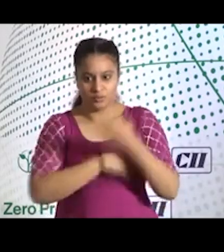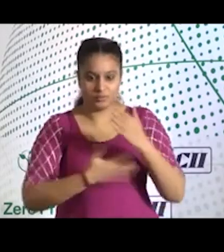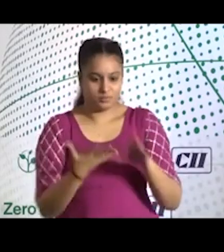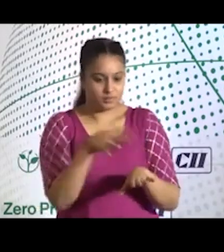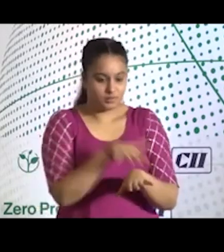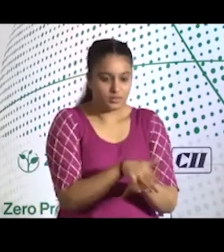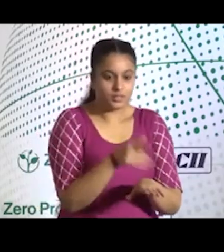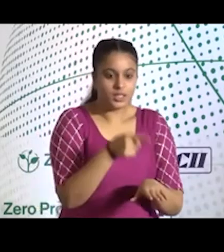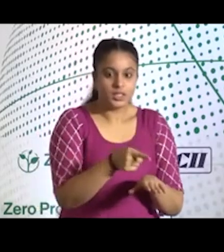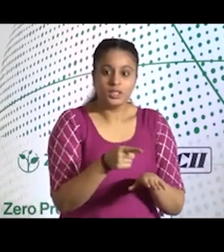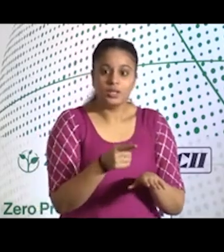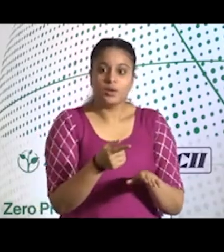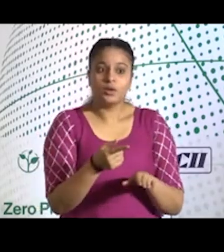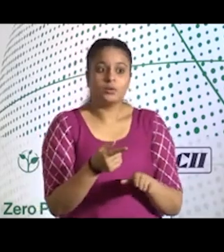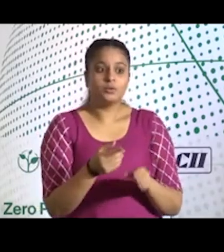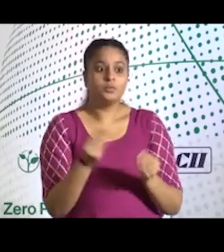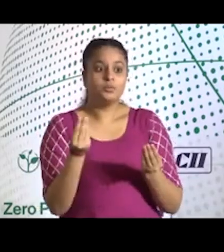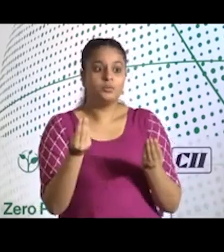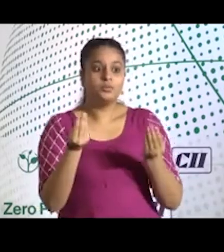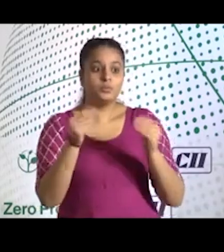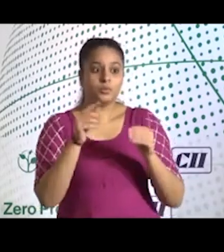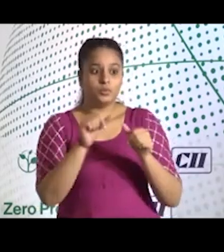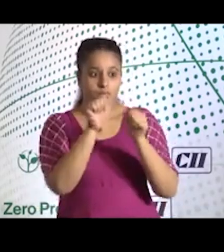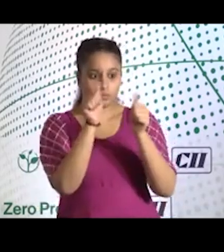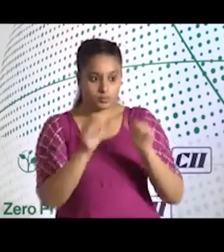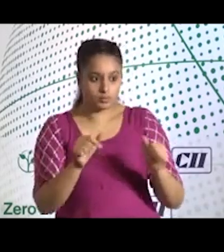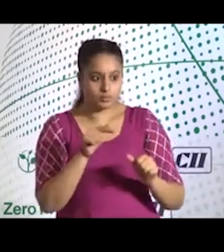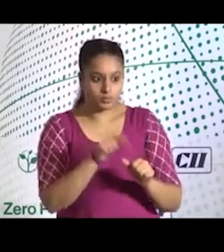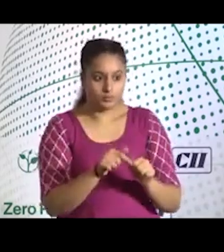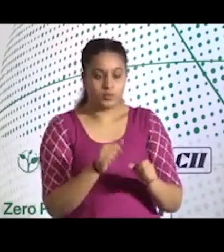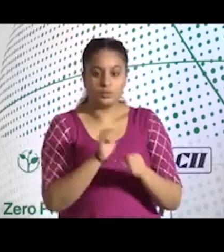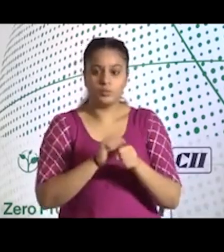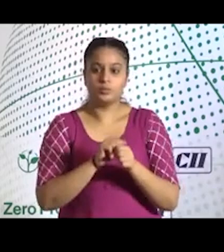and has any such models been applied at your workplace?